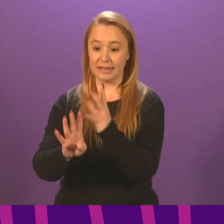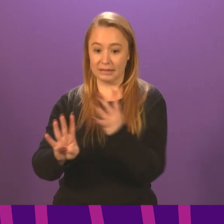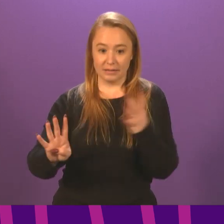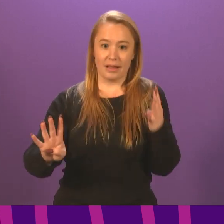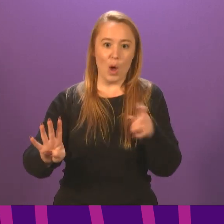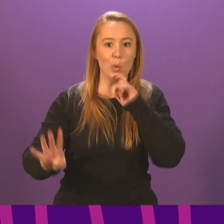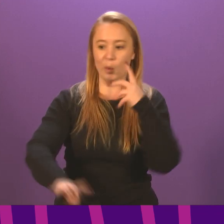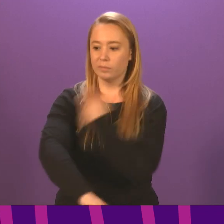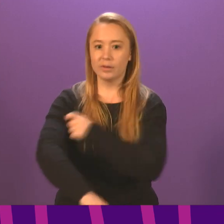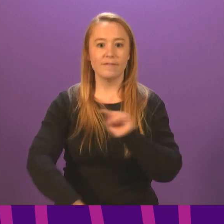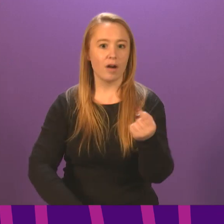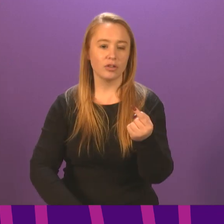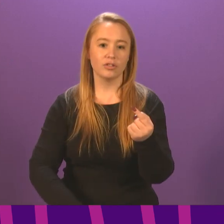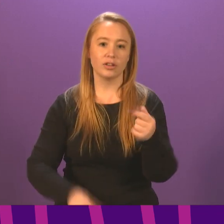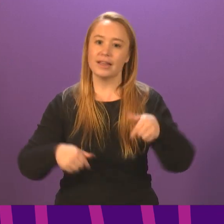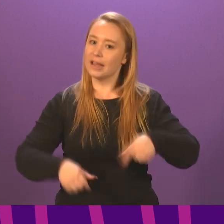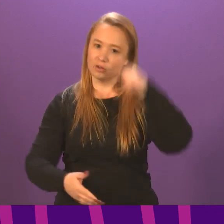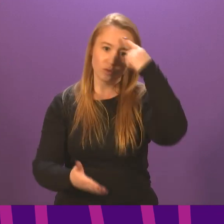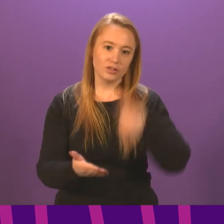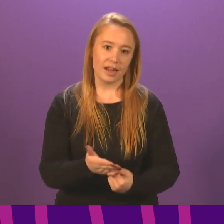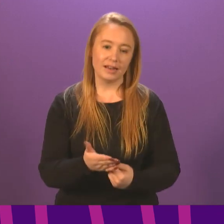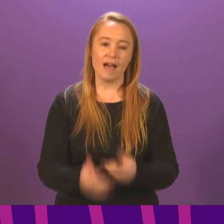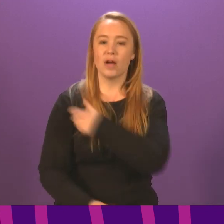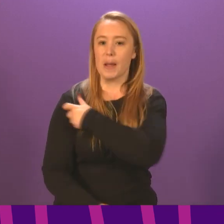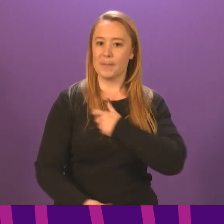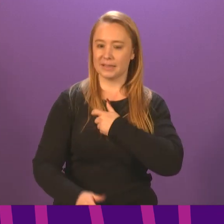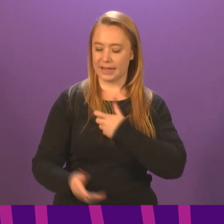the recommendations of the Joint Committee on Vaccination and Immunisation. That is the